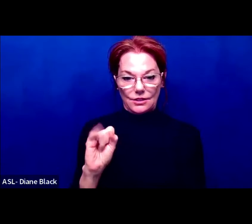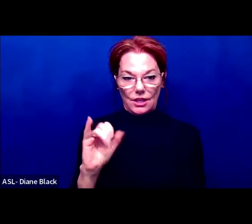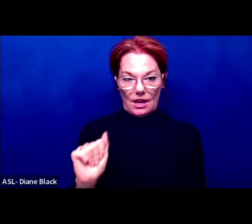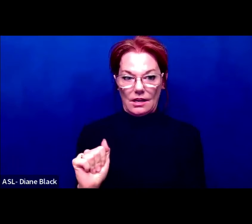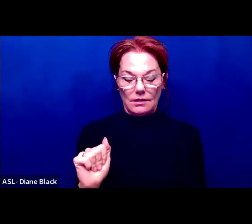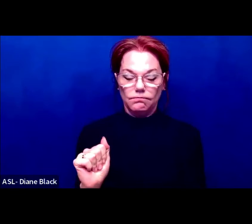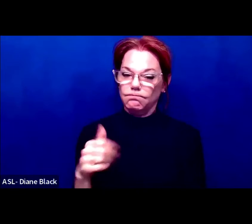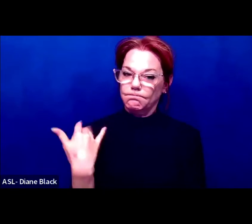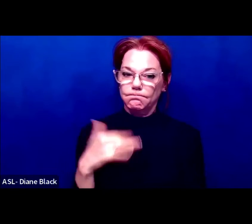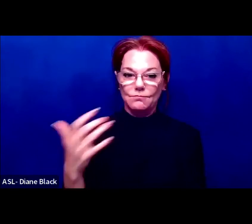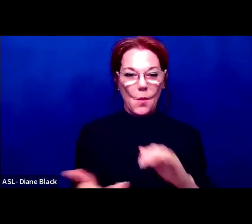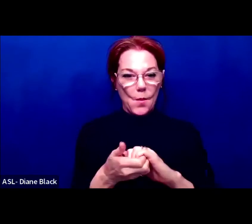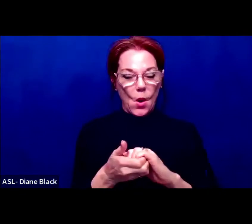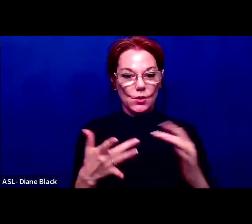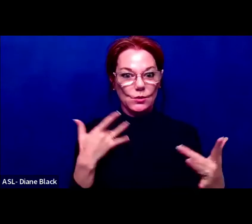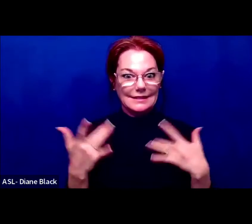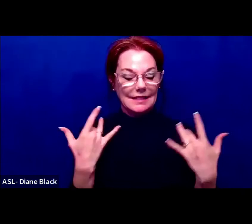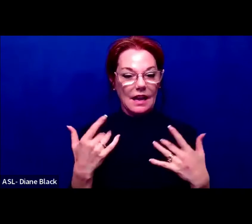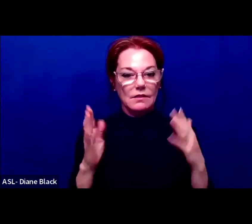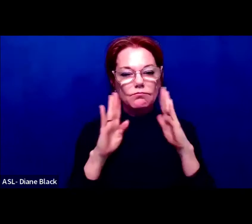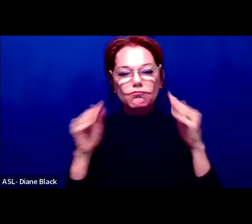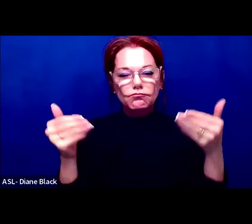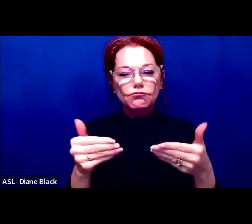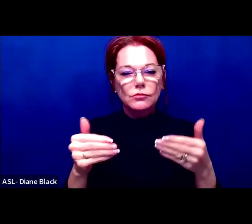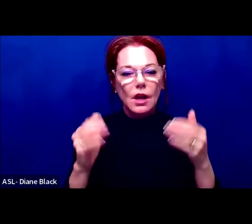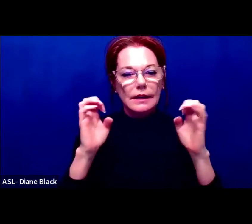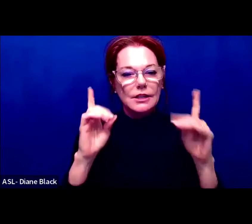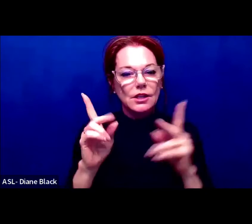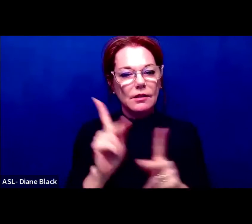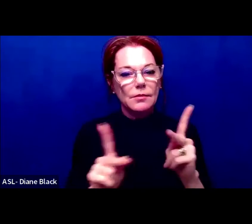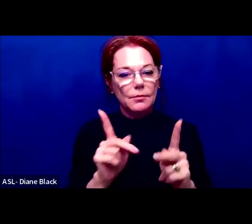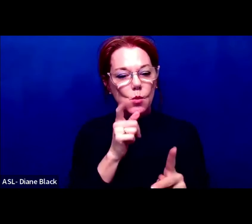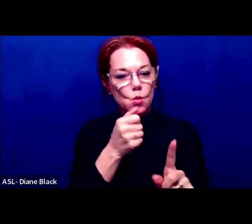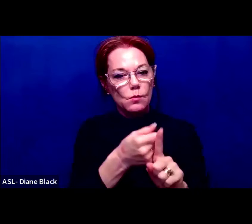new initiative that's focused on educating people with disabilities and their families,